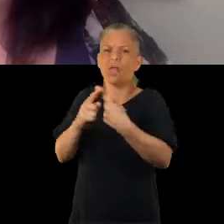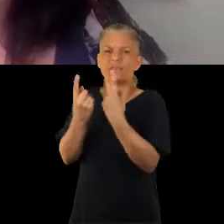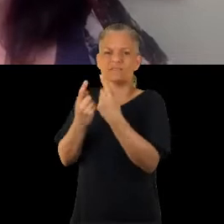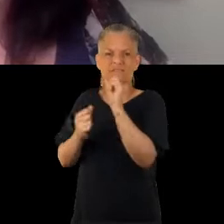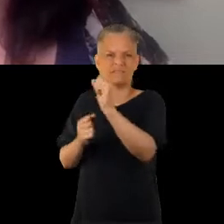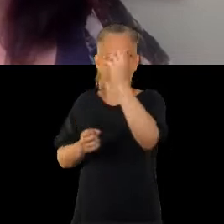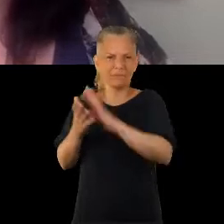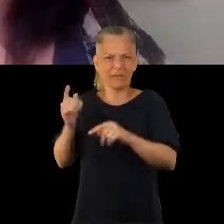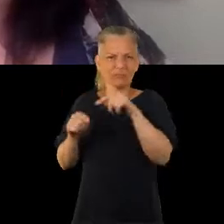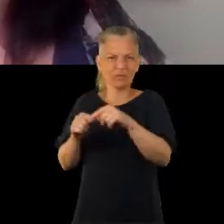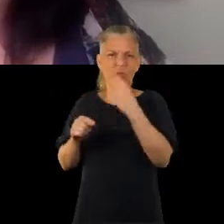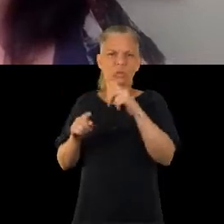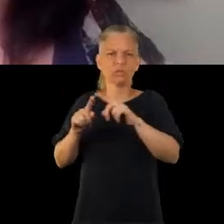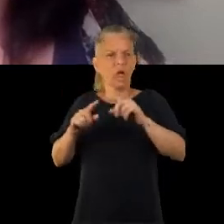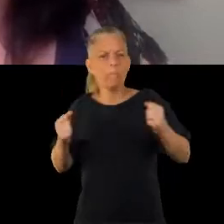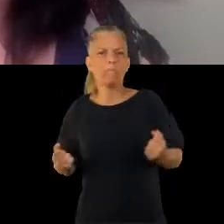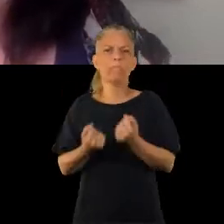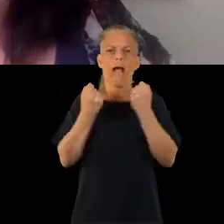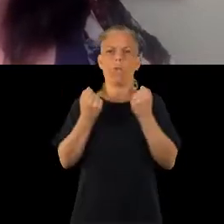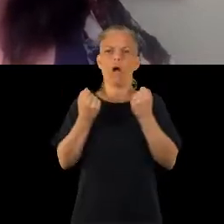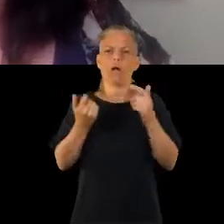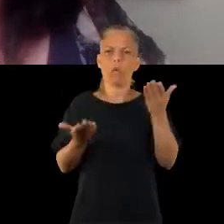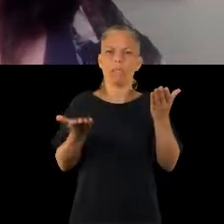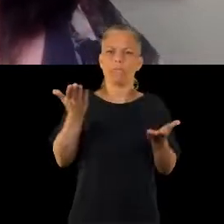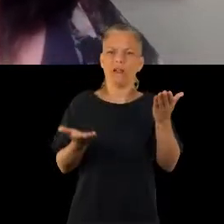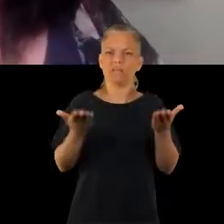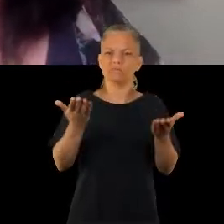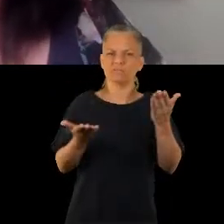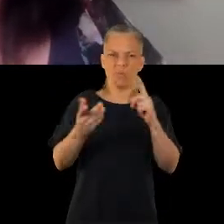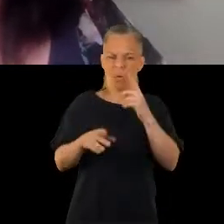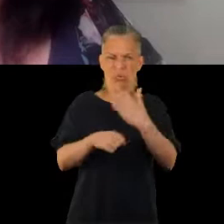or a peer coach or a lived experience support worker and a peer support worker and what those